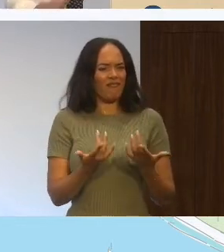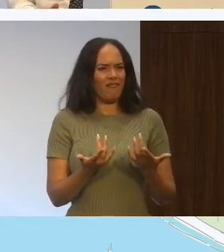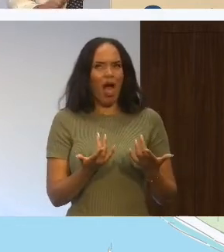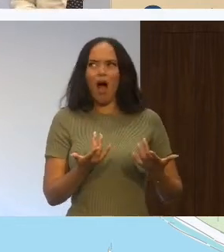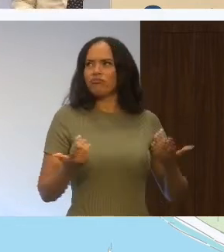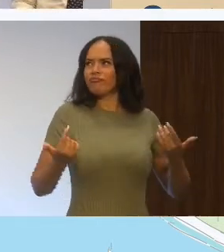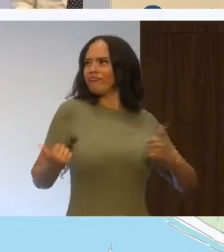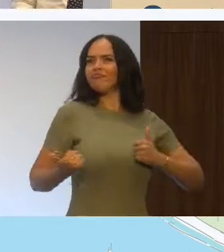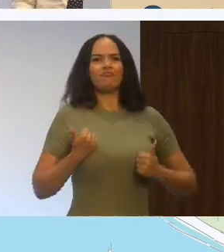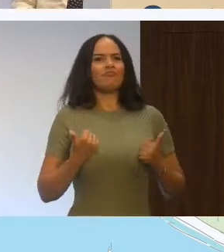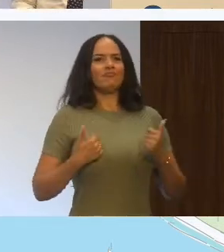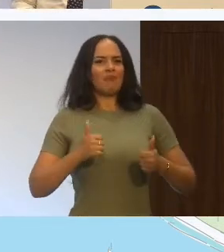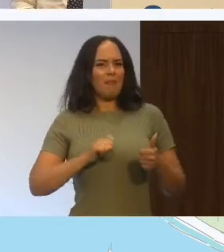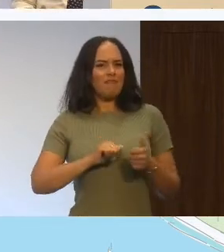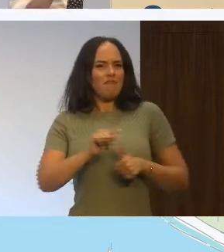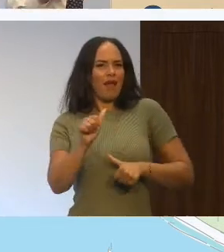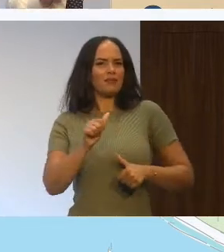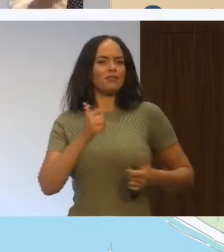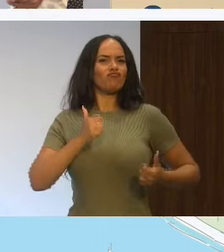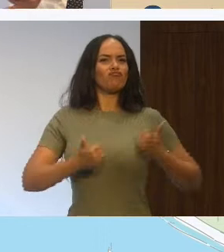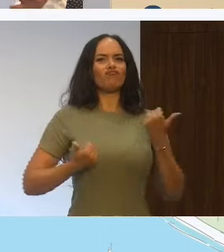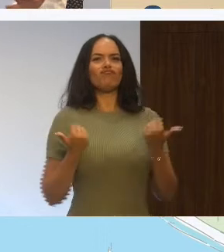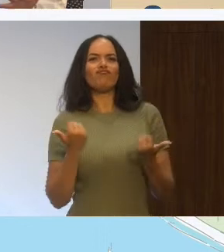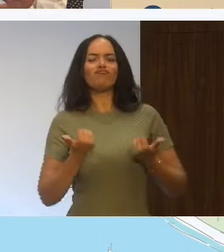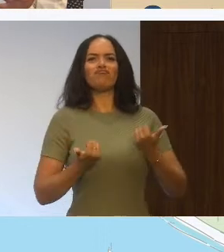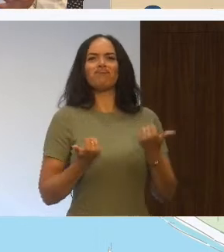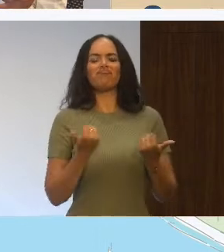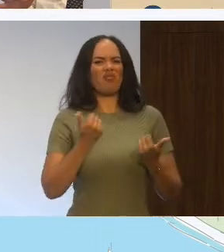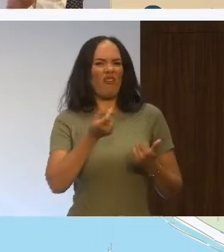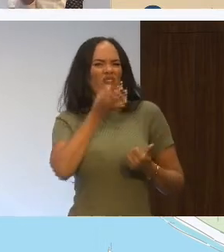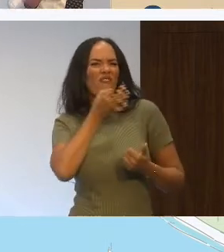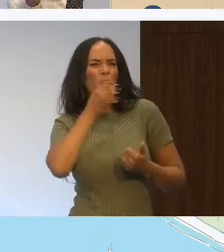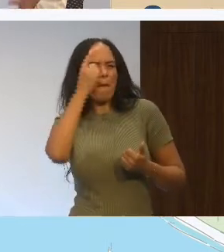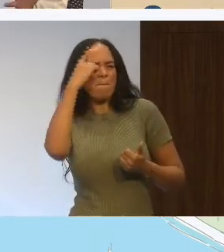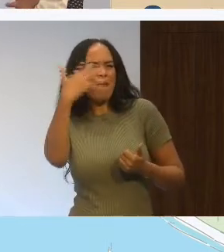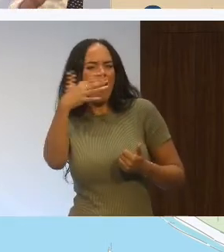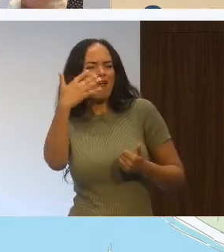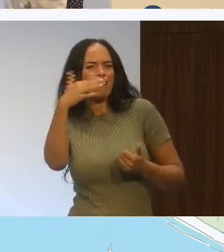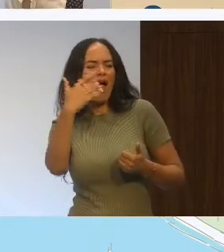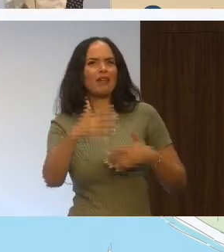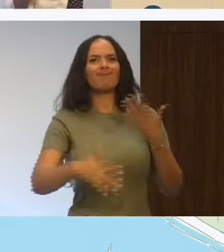as a as a patient and, you know, you don't getting many migraines at all for no rhyme or reason, you just start getting them